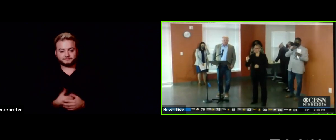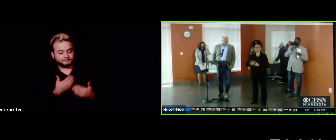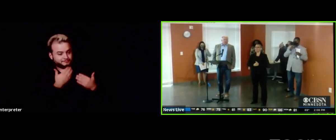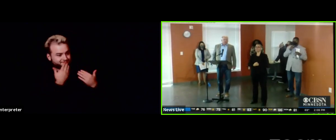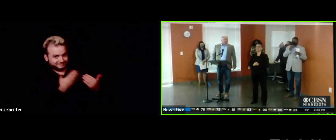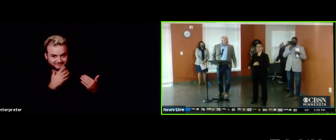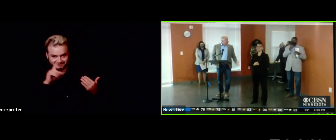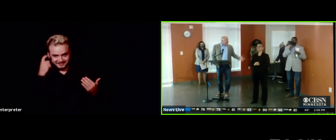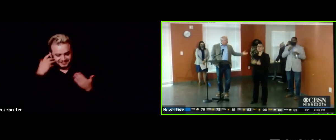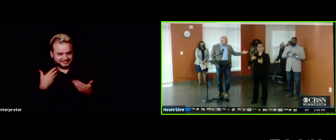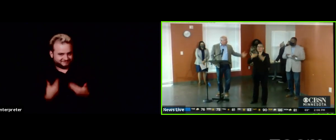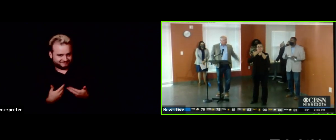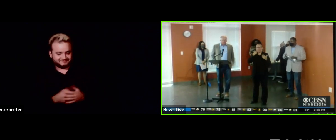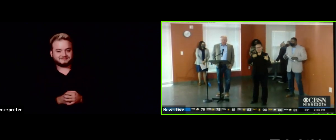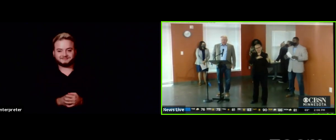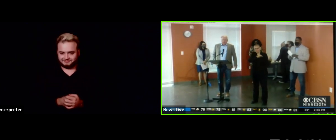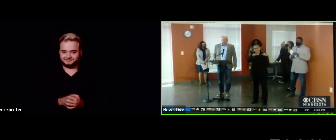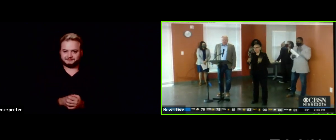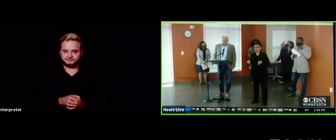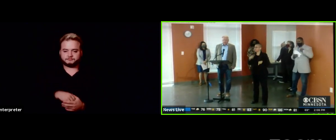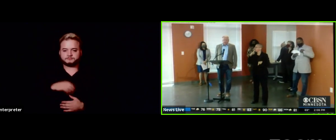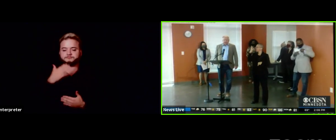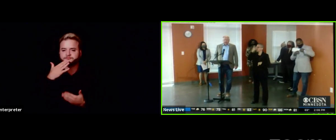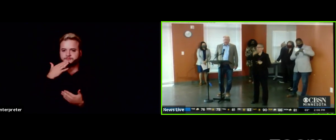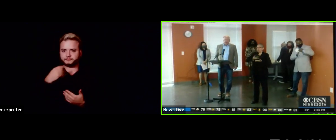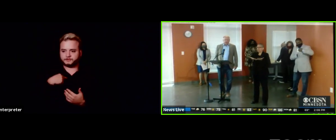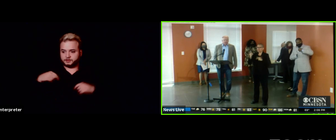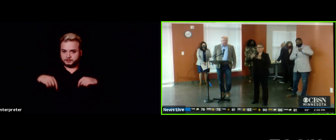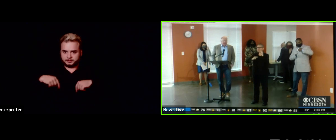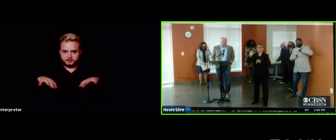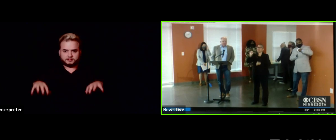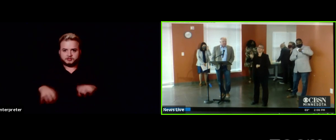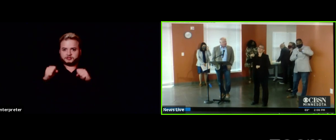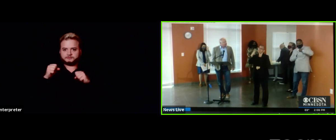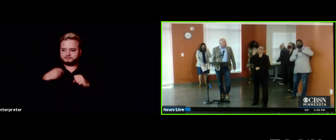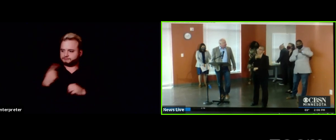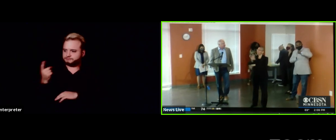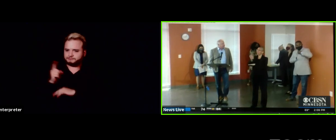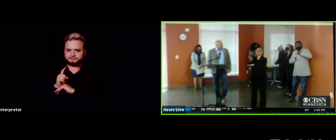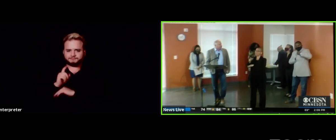facility on a beautiful afternoon and I would argue as importantly thank you for your leadership